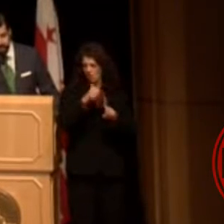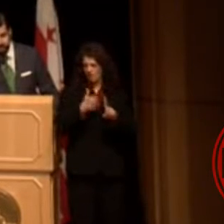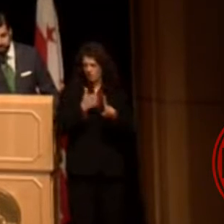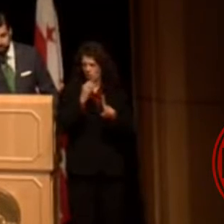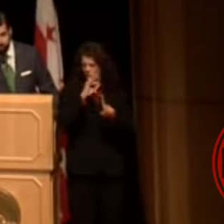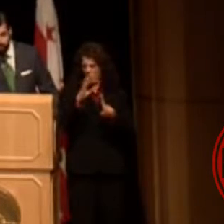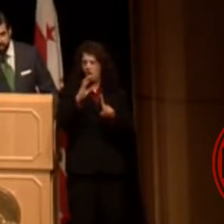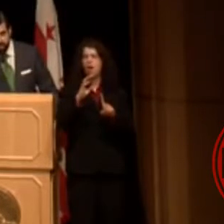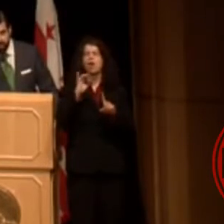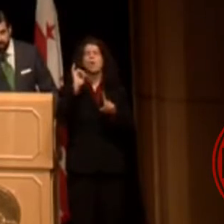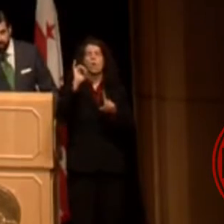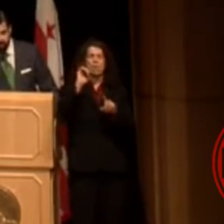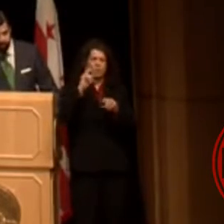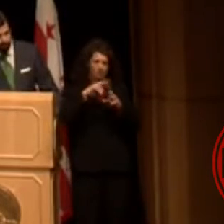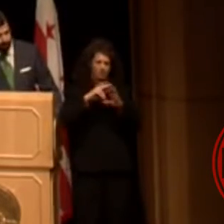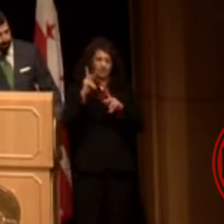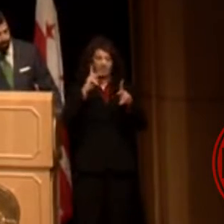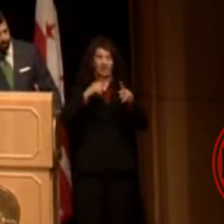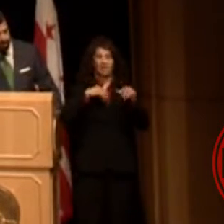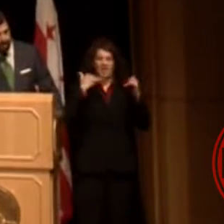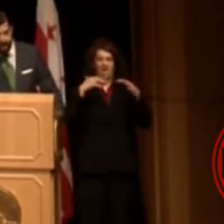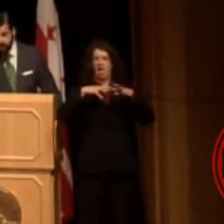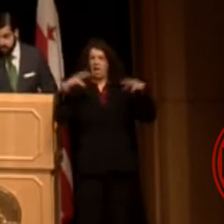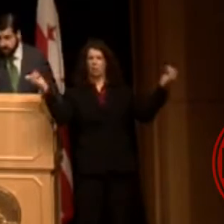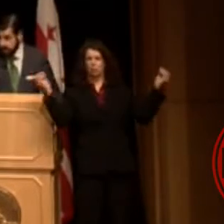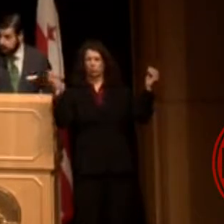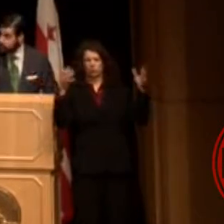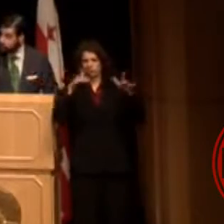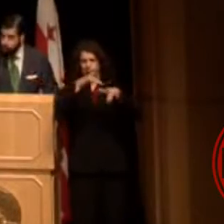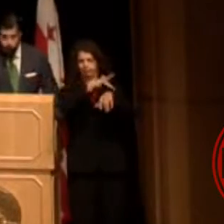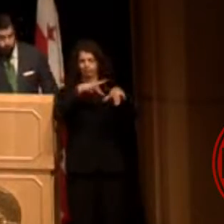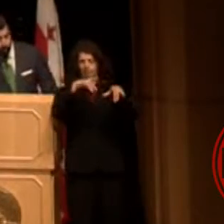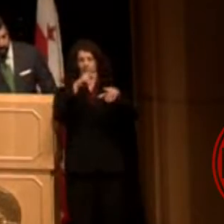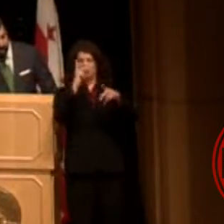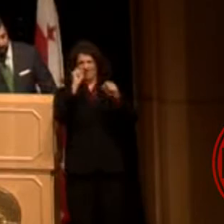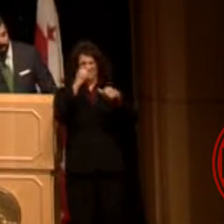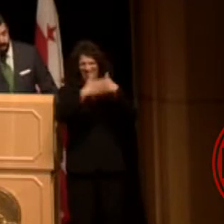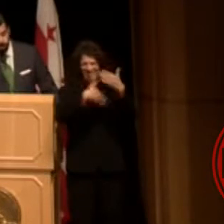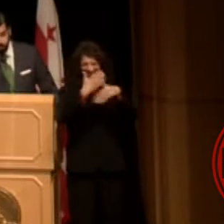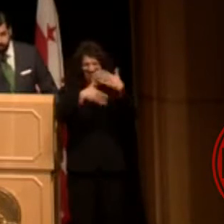DISPLACE RESIDENTS FROM IT. NEXT WE HAVE ANOTHER NEW